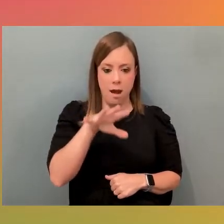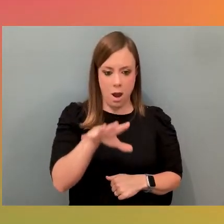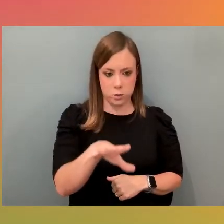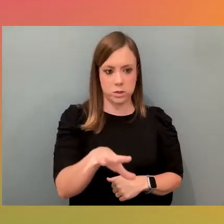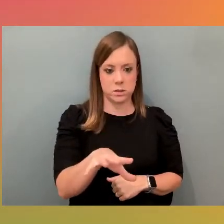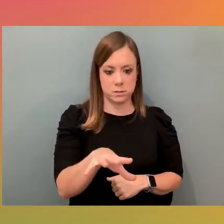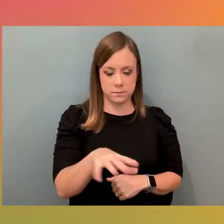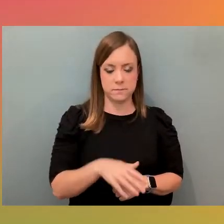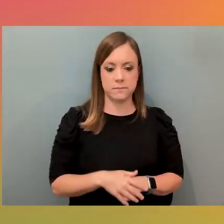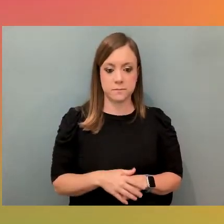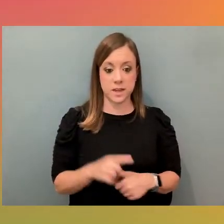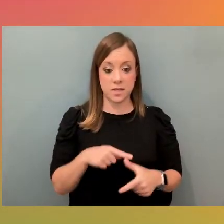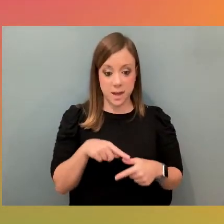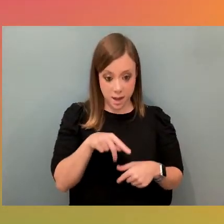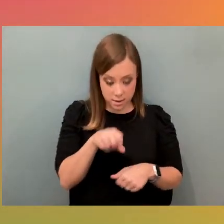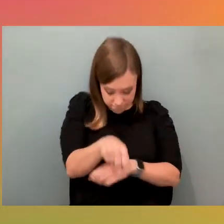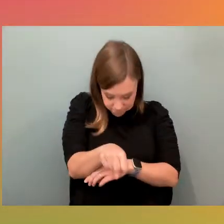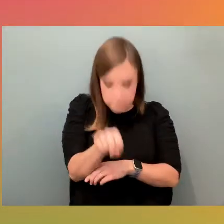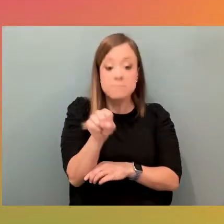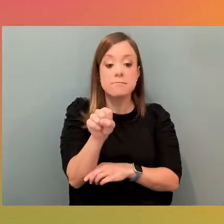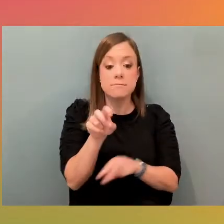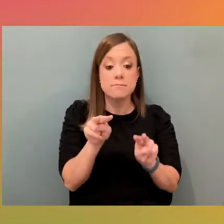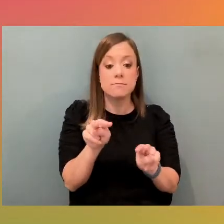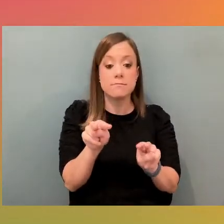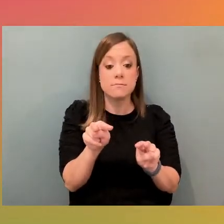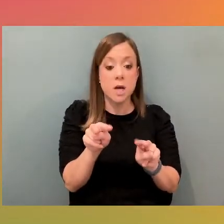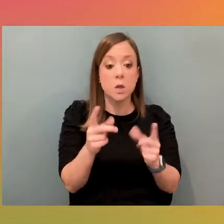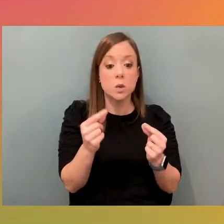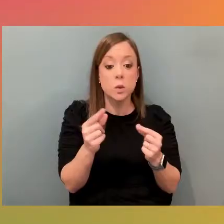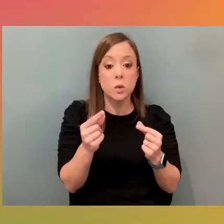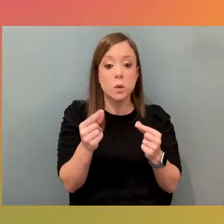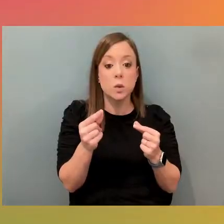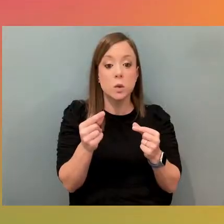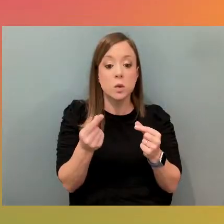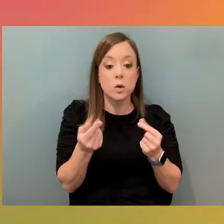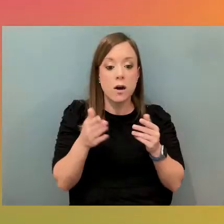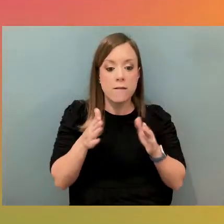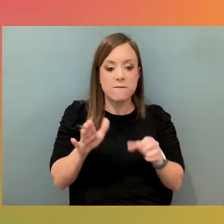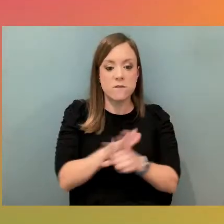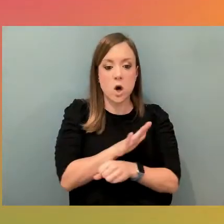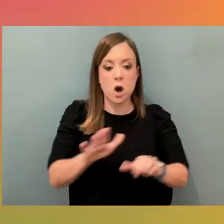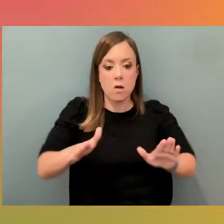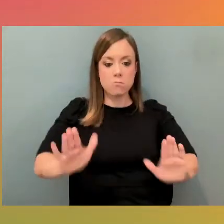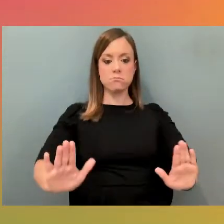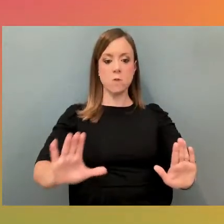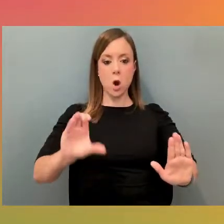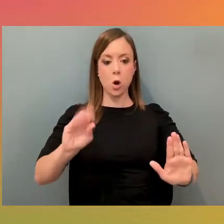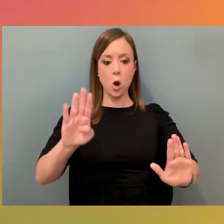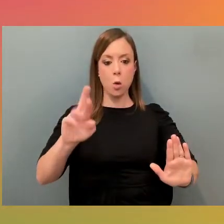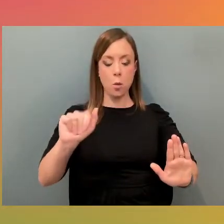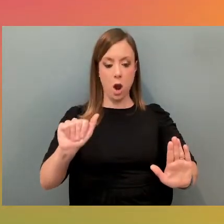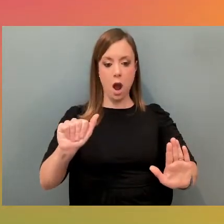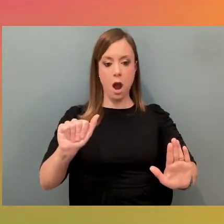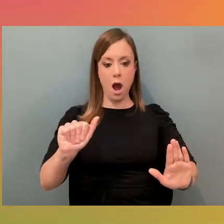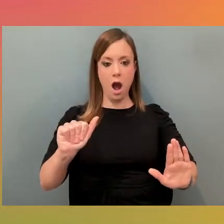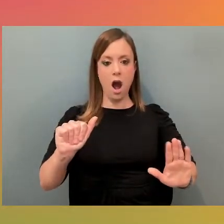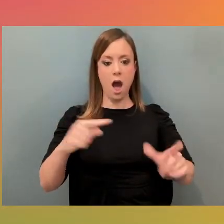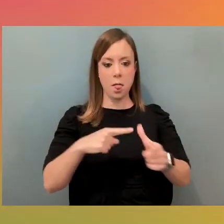GOOD. LOST TIME LIKE THIS, BREATH IN. AND BREATH OUT.